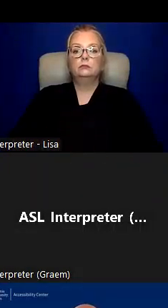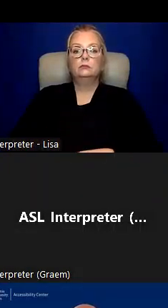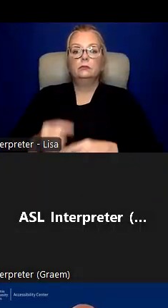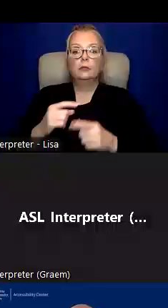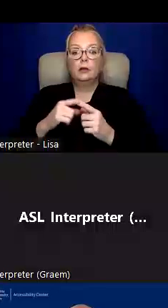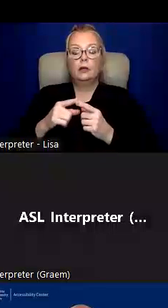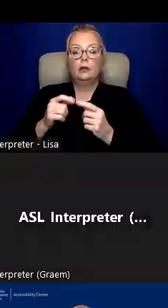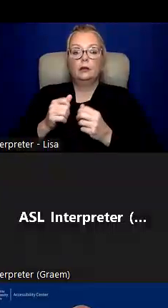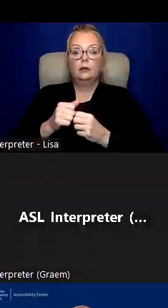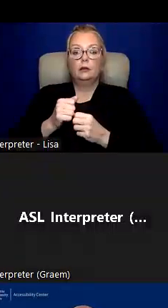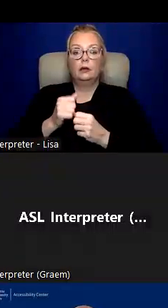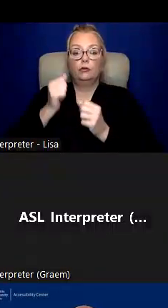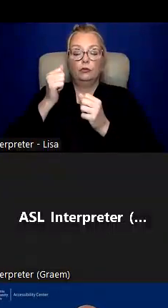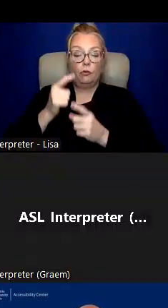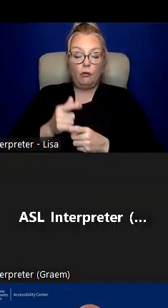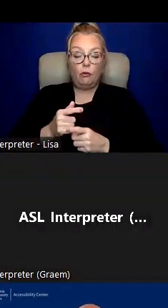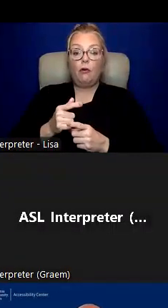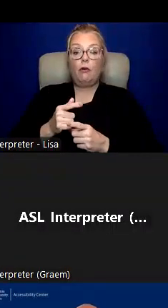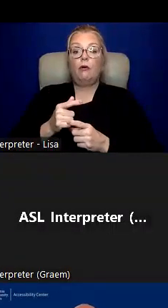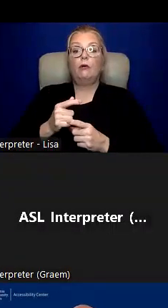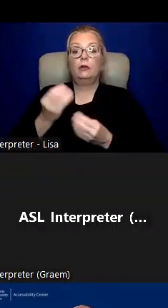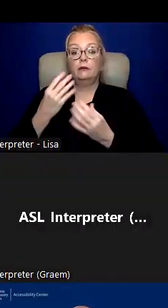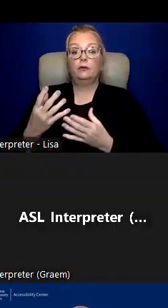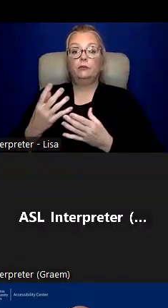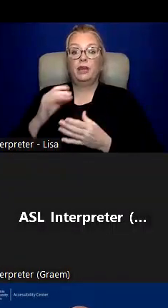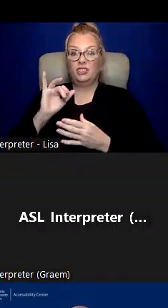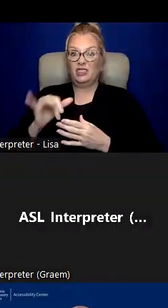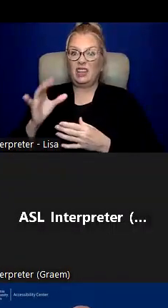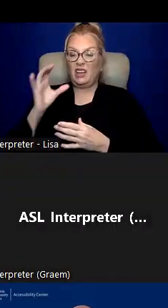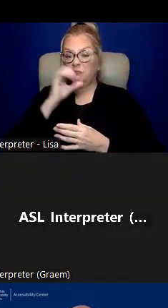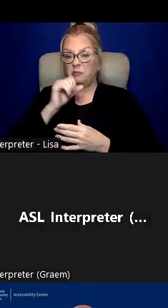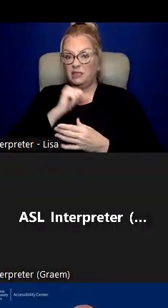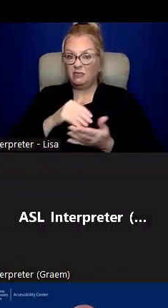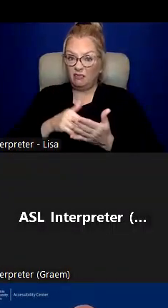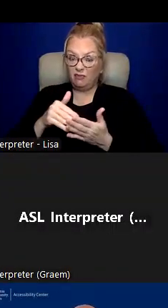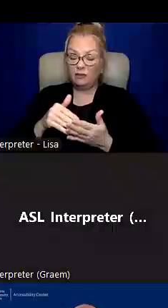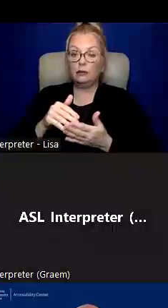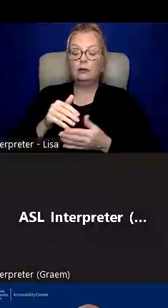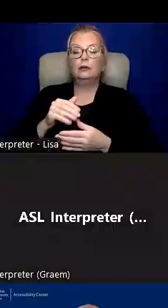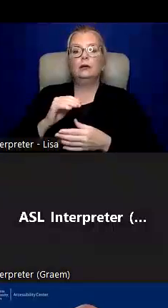that's really so critical and so often missing is, what is the product perhaps?